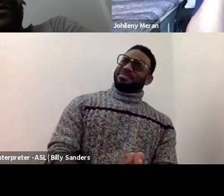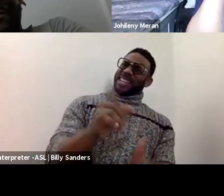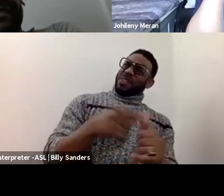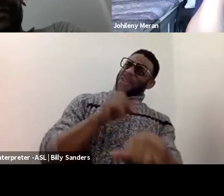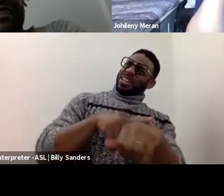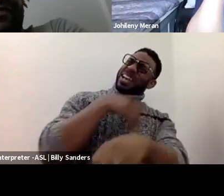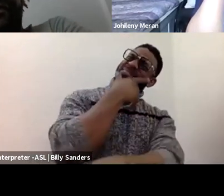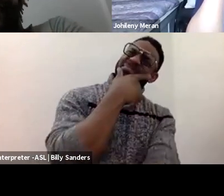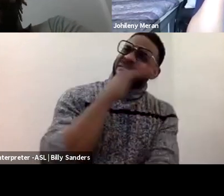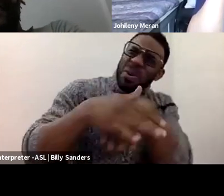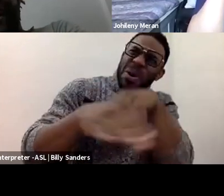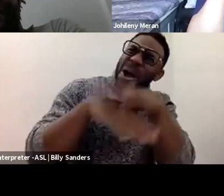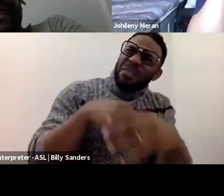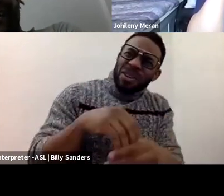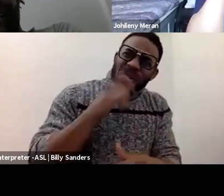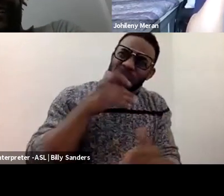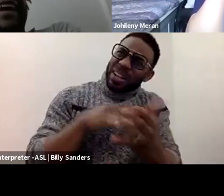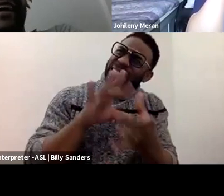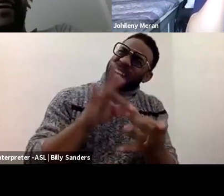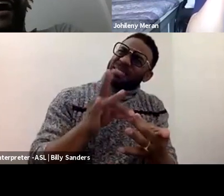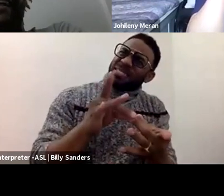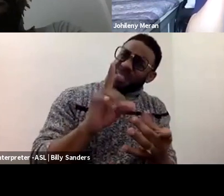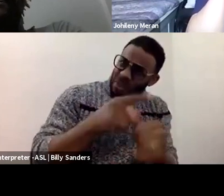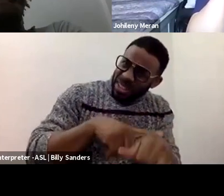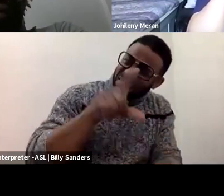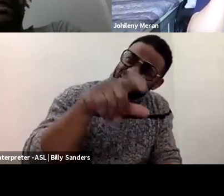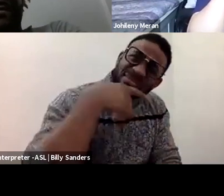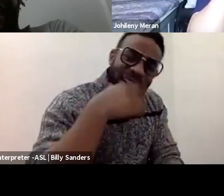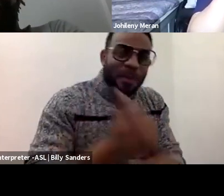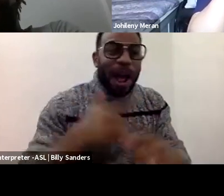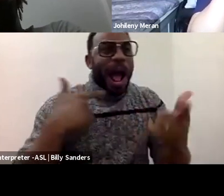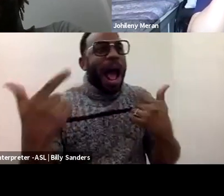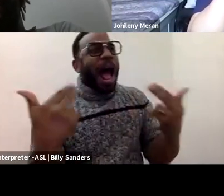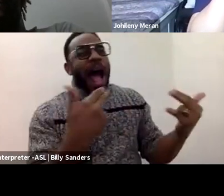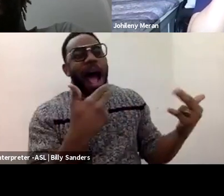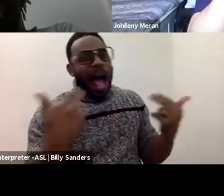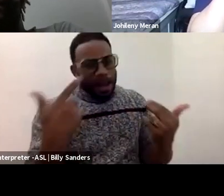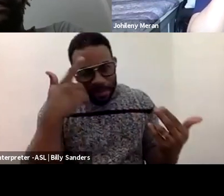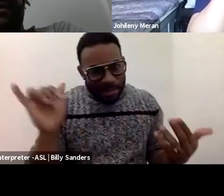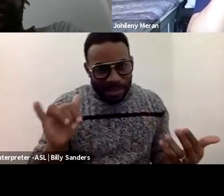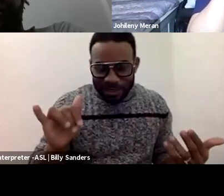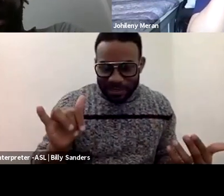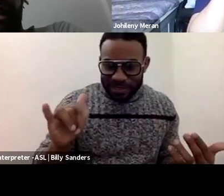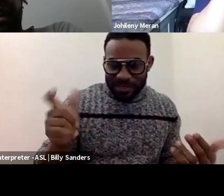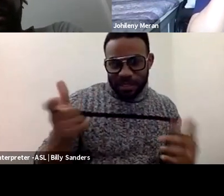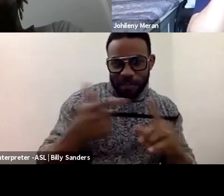time like giving racist commentary? And everybody just busted out laughing. I mean she was from